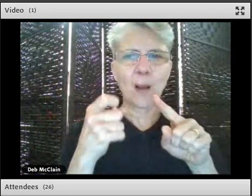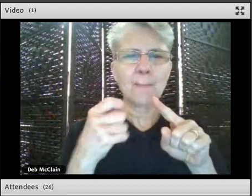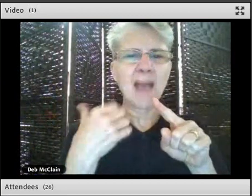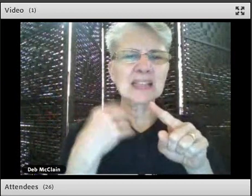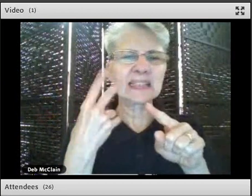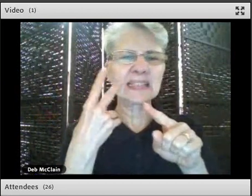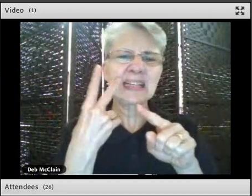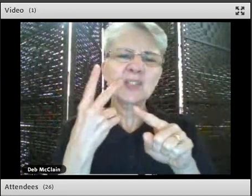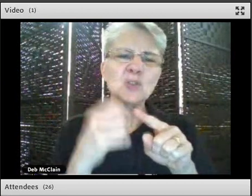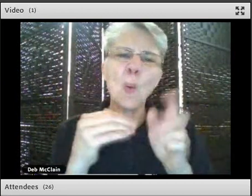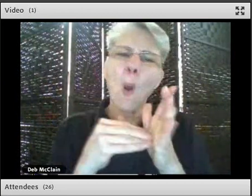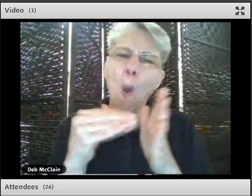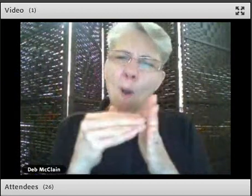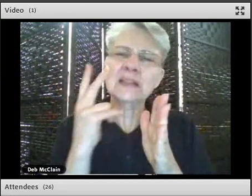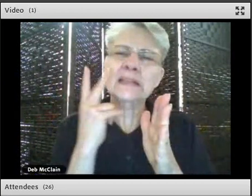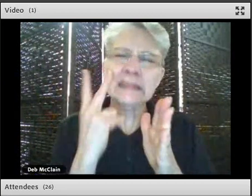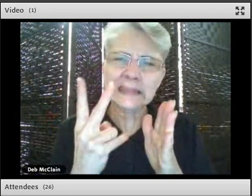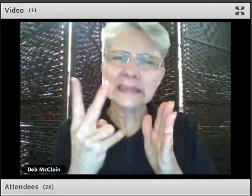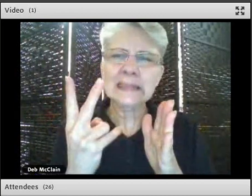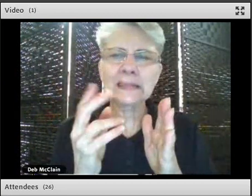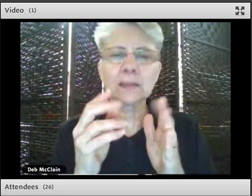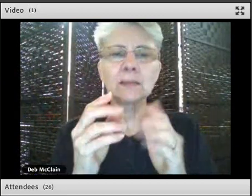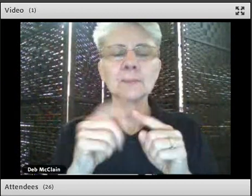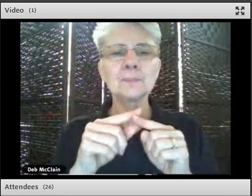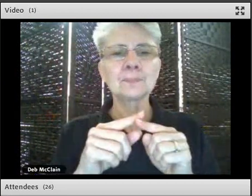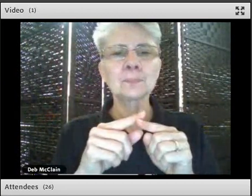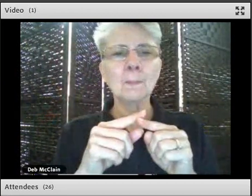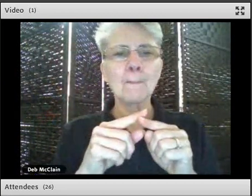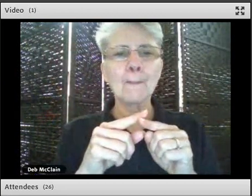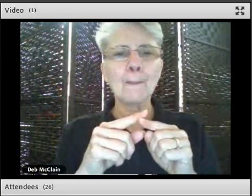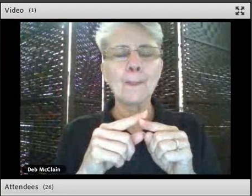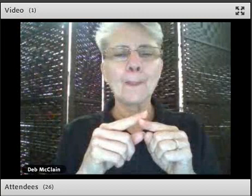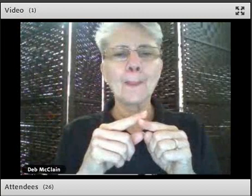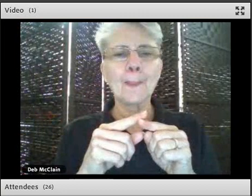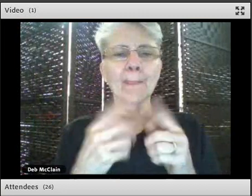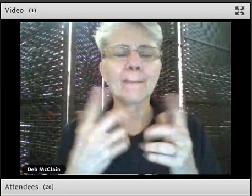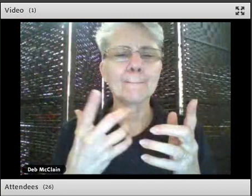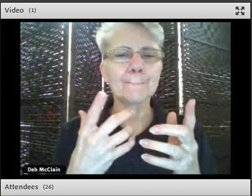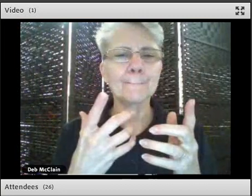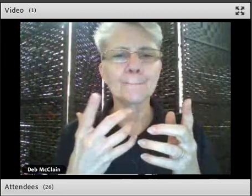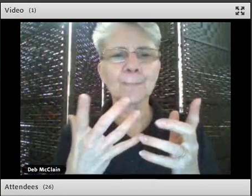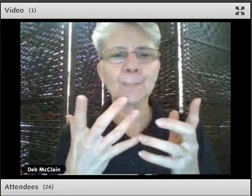There's Tantor, and the one in Frederick, Maryland,